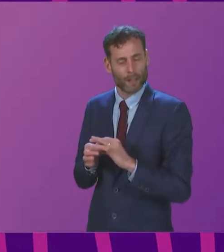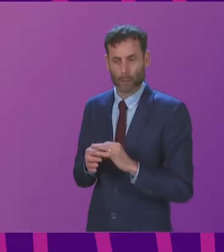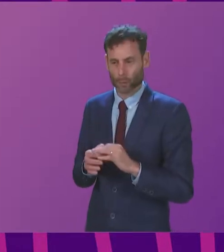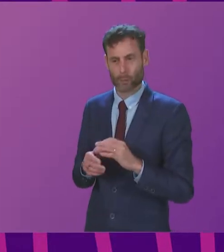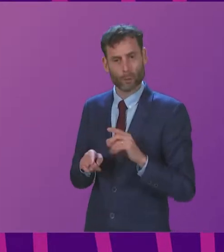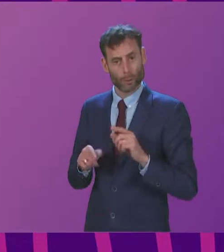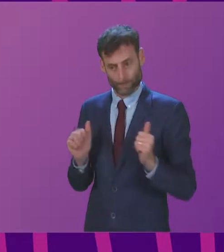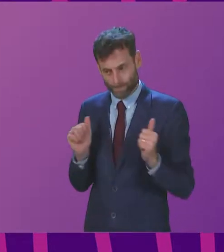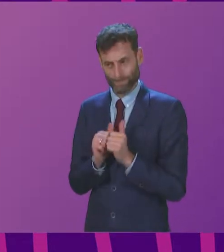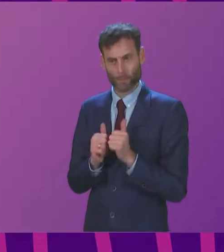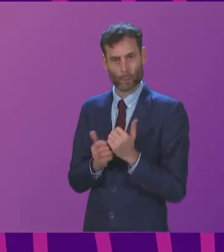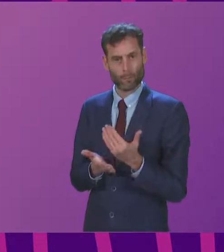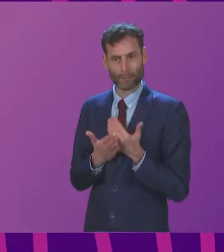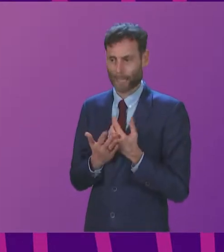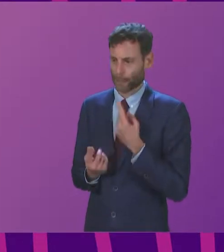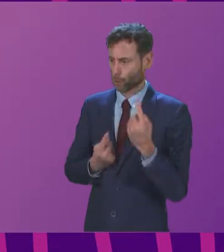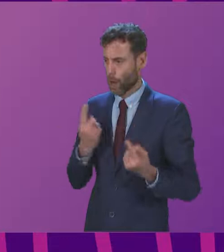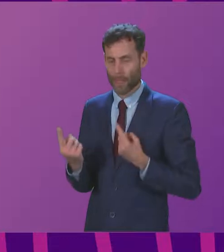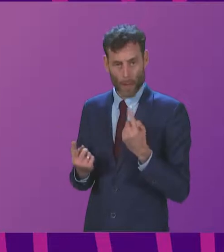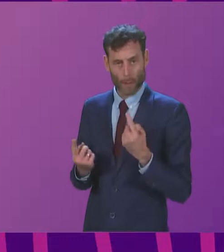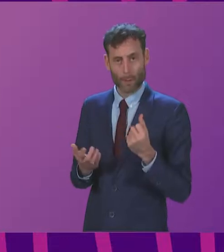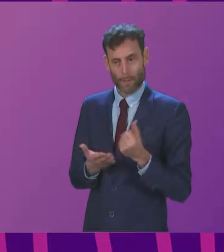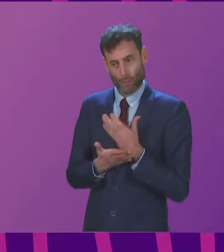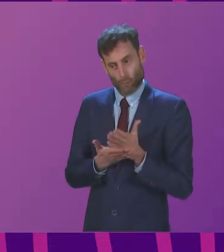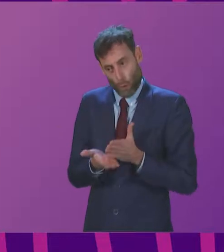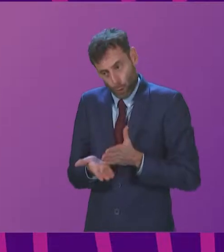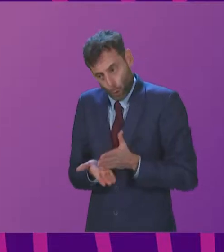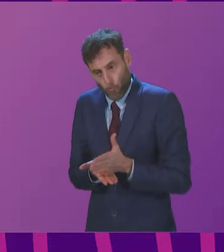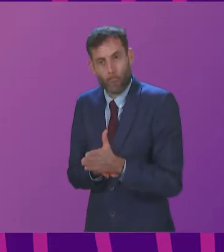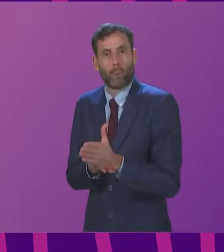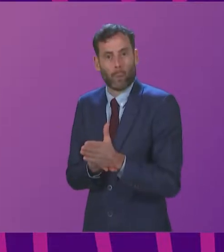to keep each other as safe as possible and allow us to live as freely as possible.